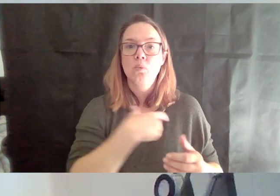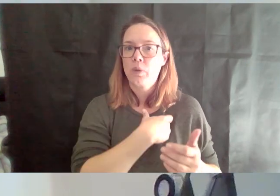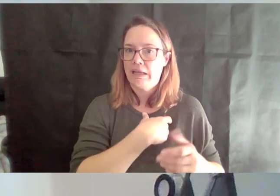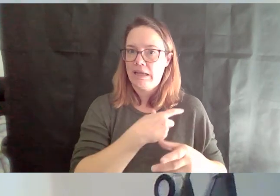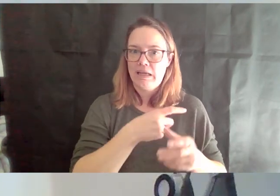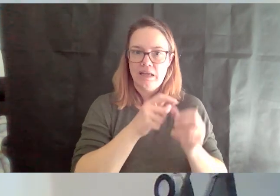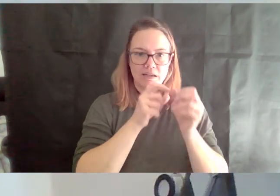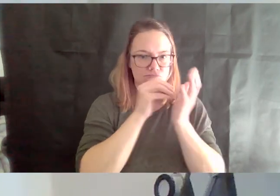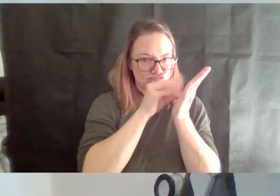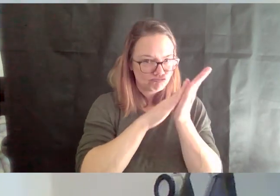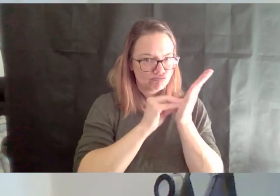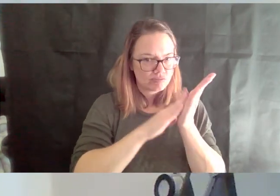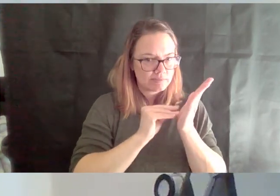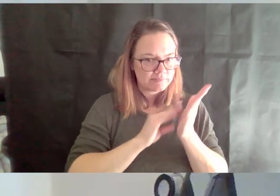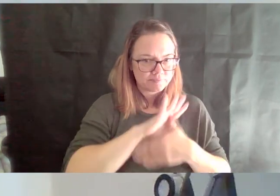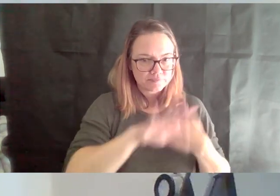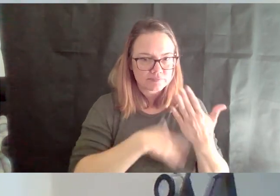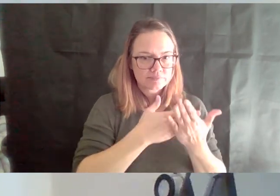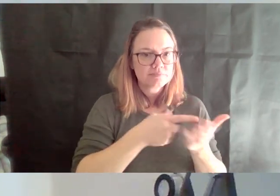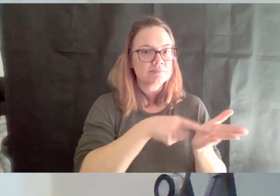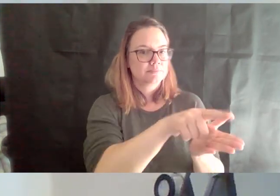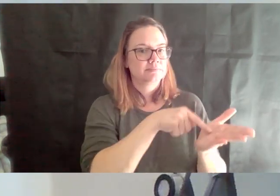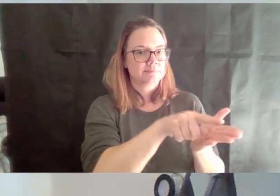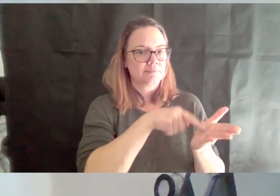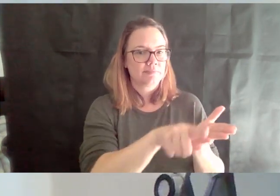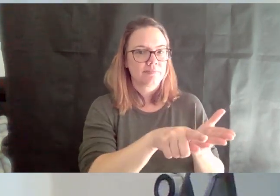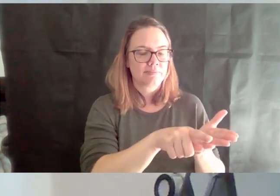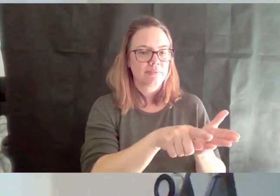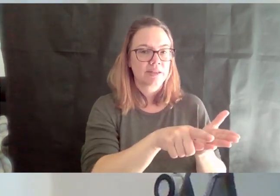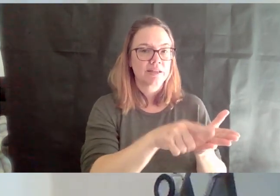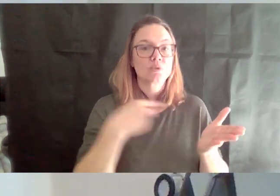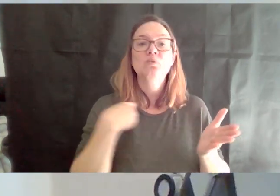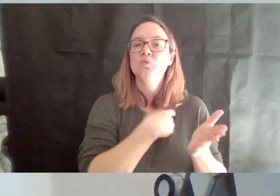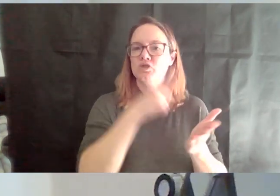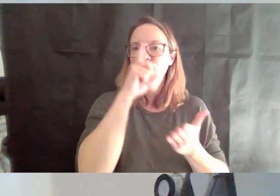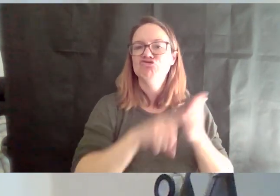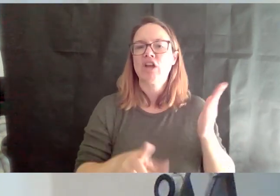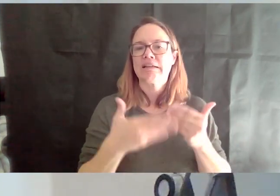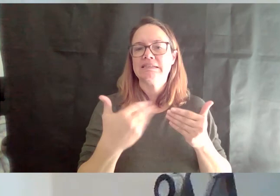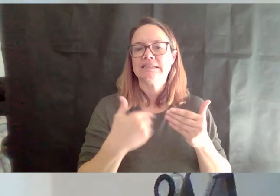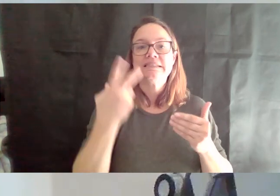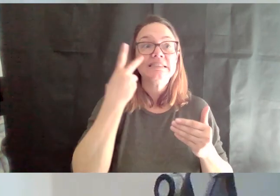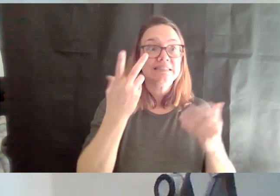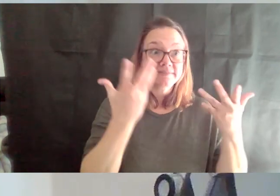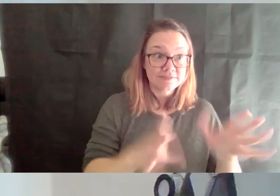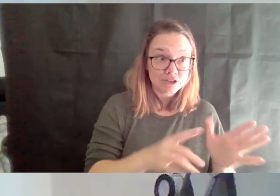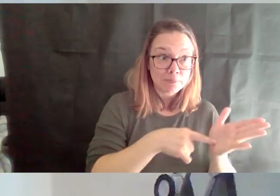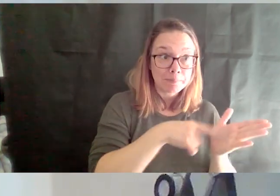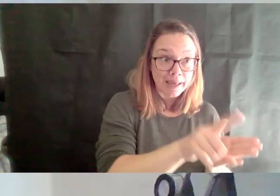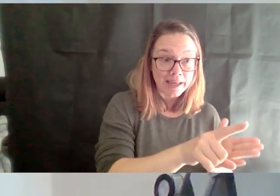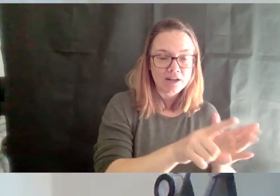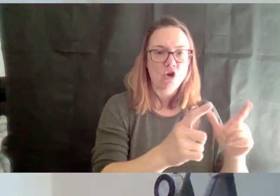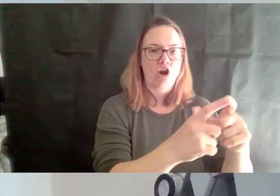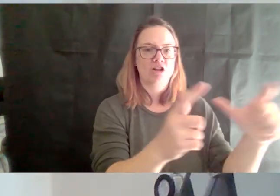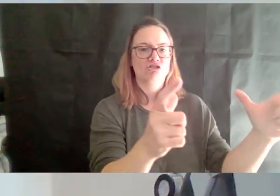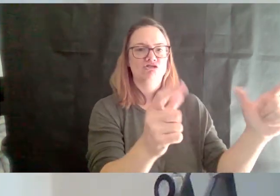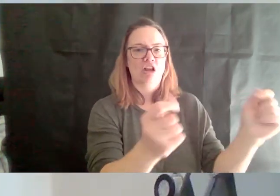that we make for our people, and we can easily check to see if payments have been made, and if checks have been cashed by the vendor.